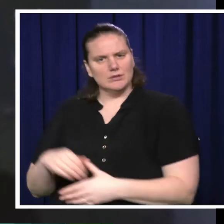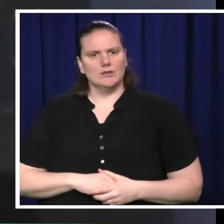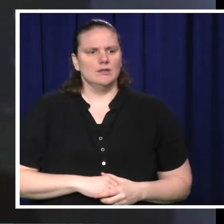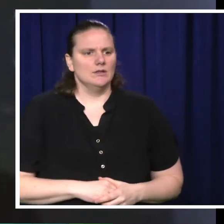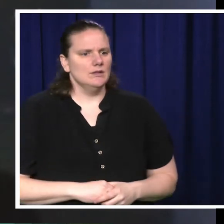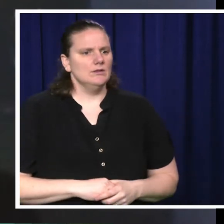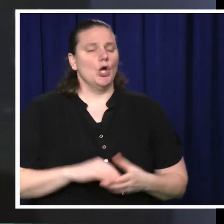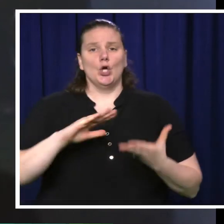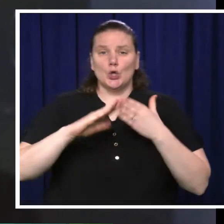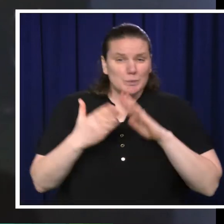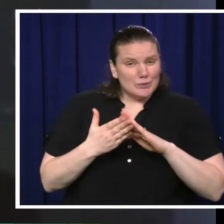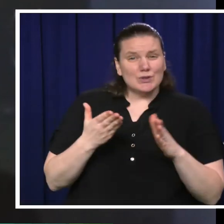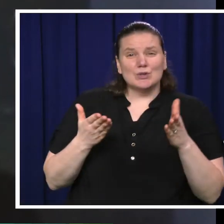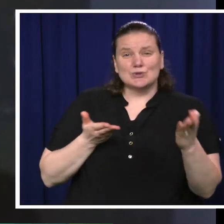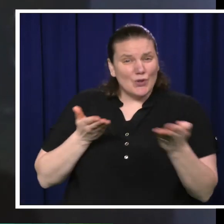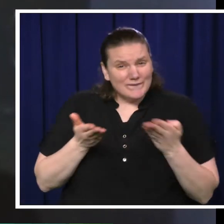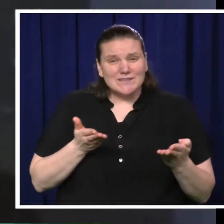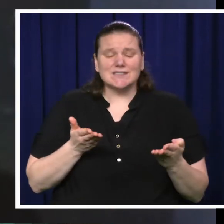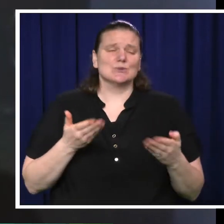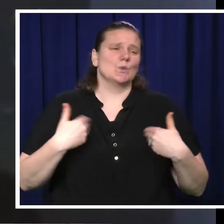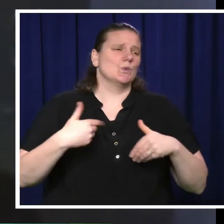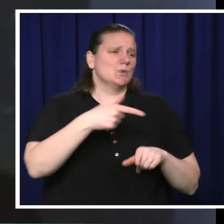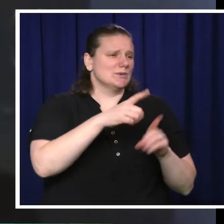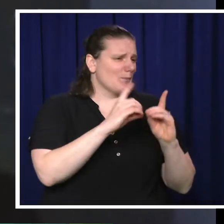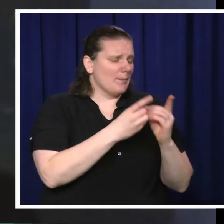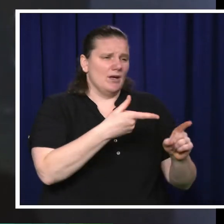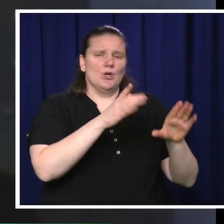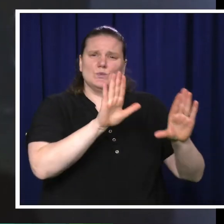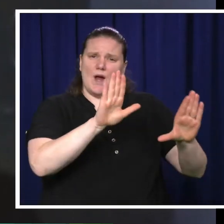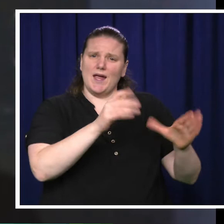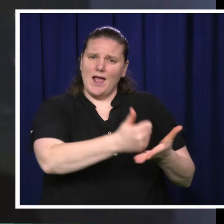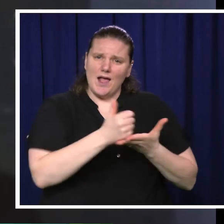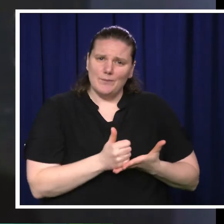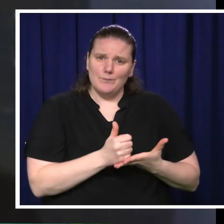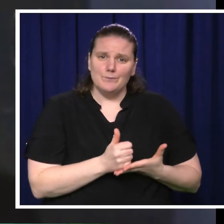19 department or fellow Department of Community Services were a great help.